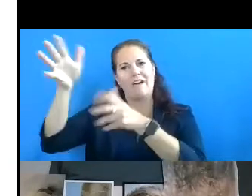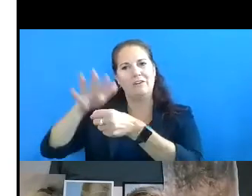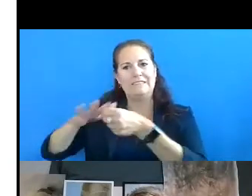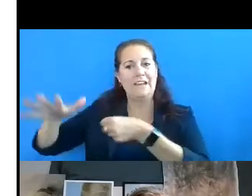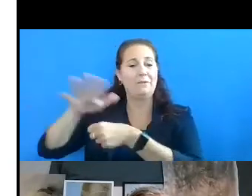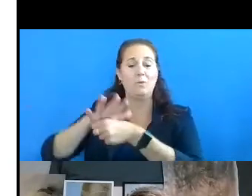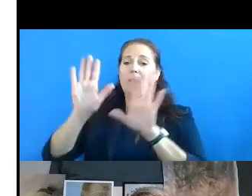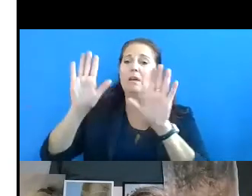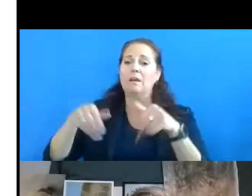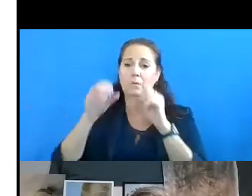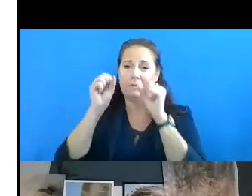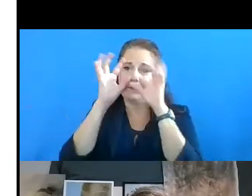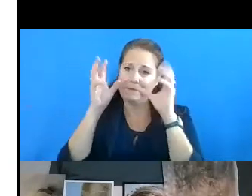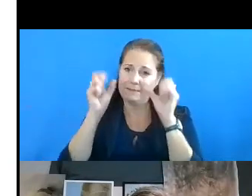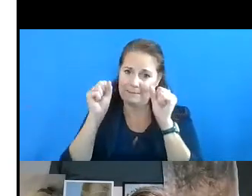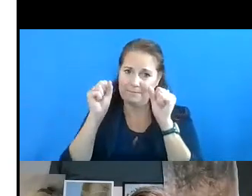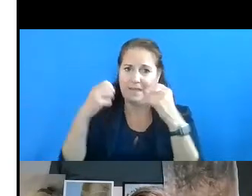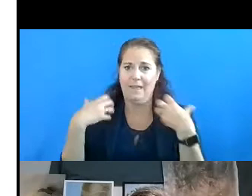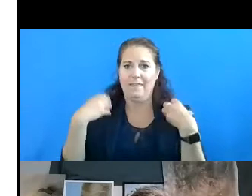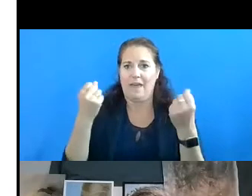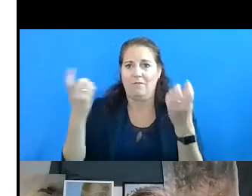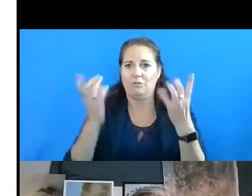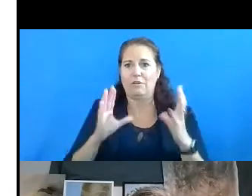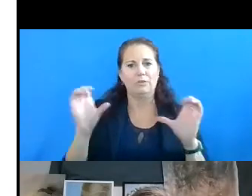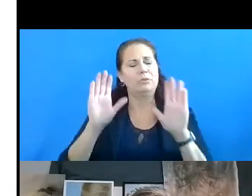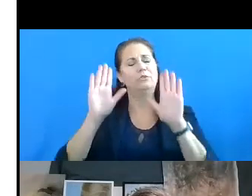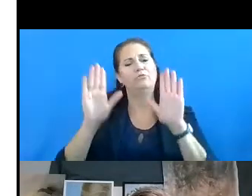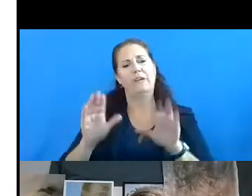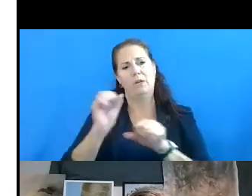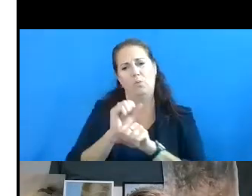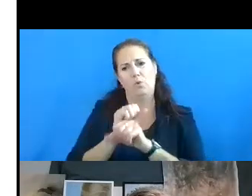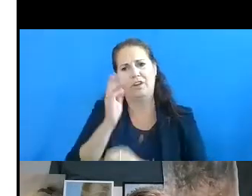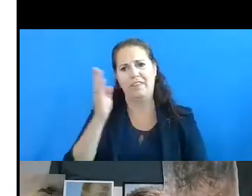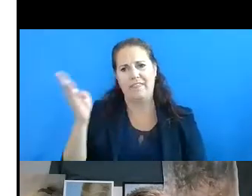And the Health Director there is doing great work.